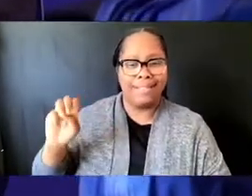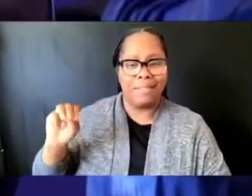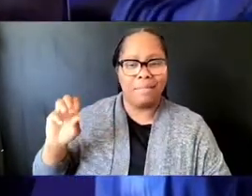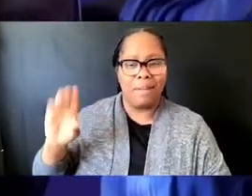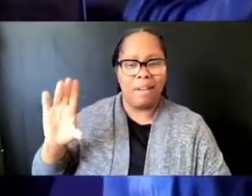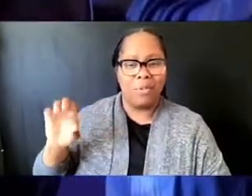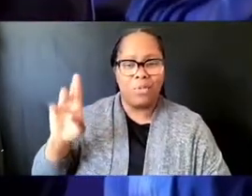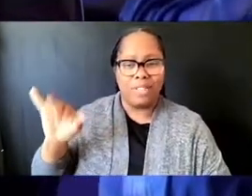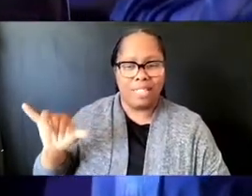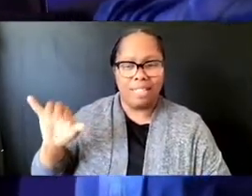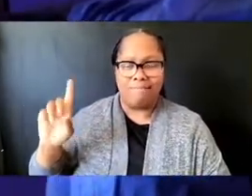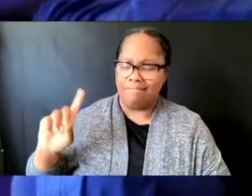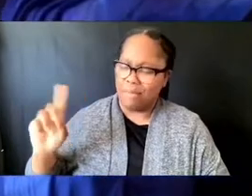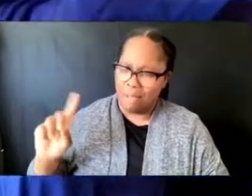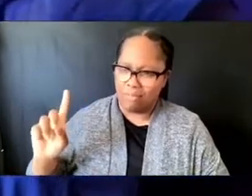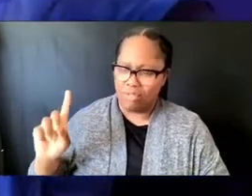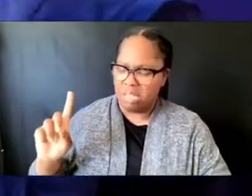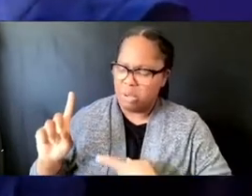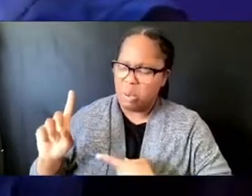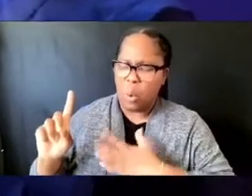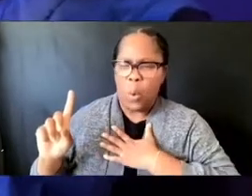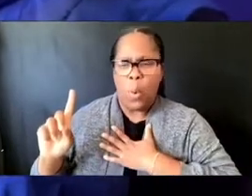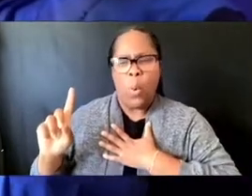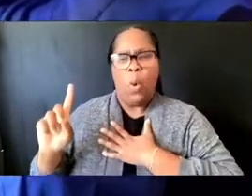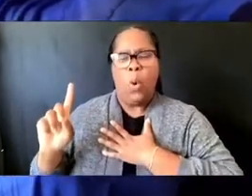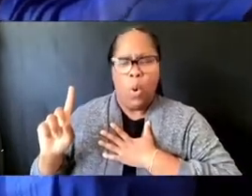Oh, democracy. We're gonna miss you.